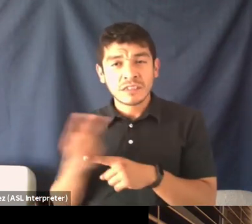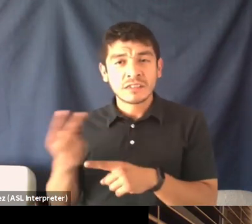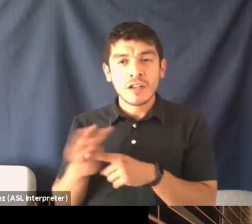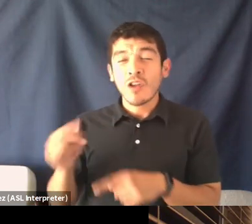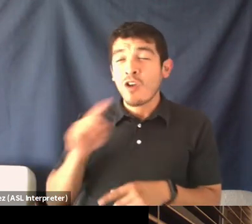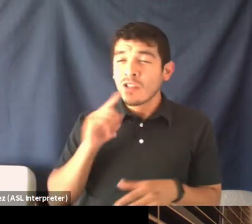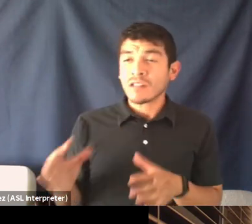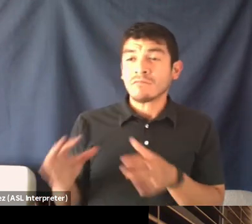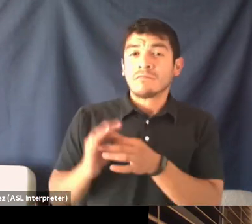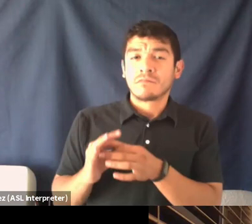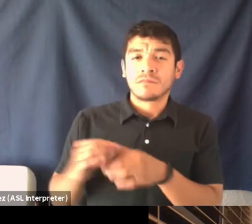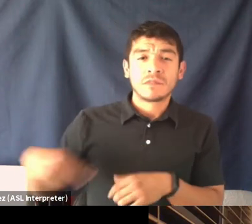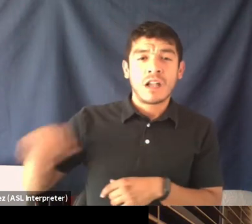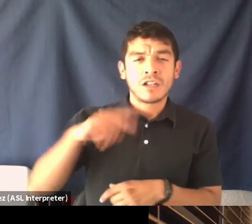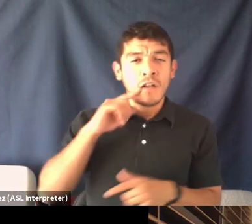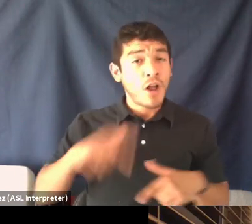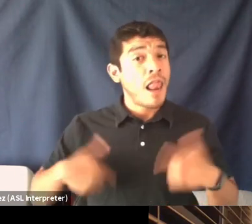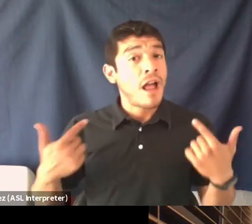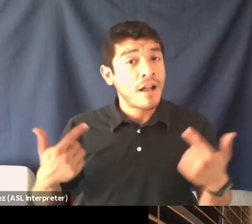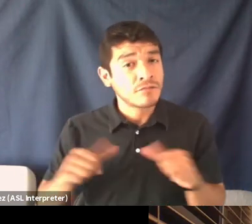It was like they were more creative collaborators